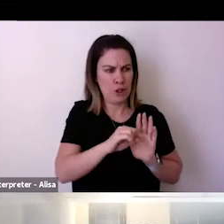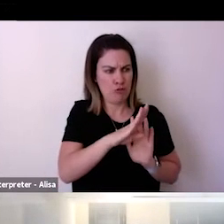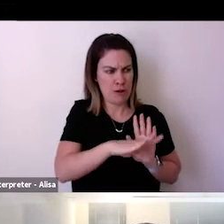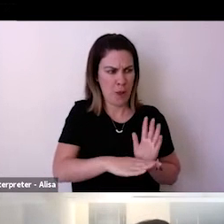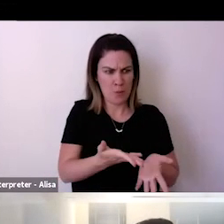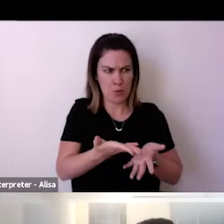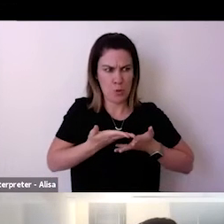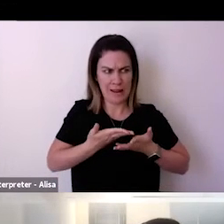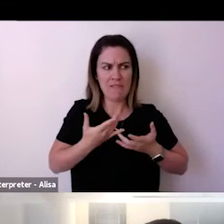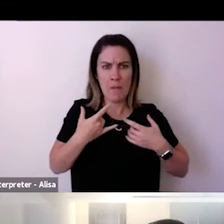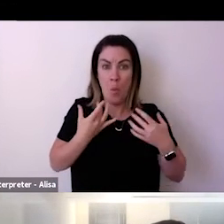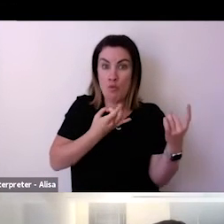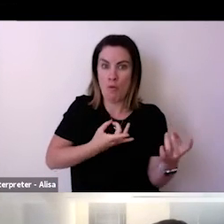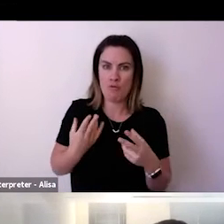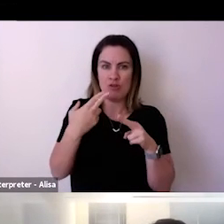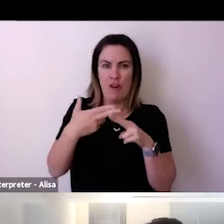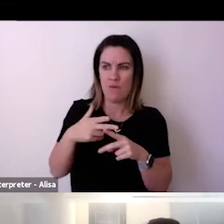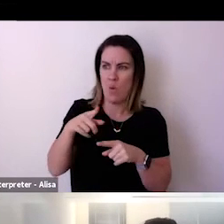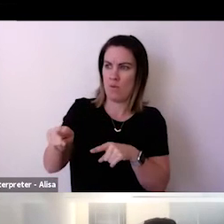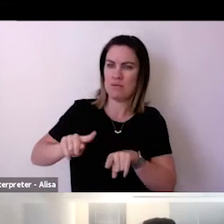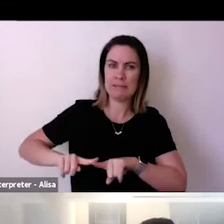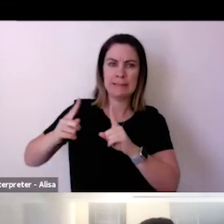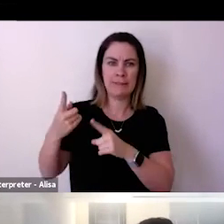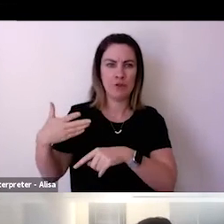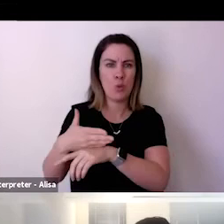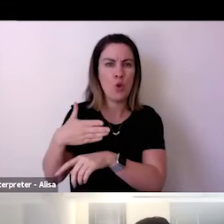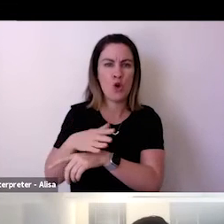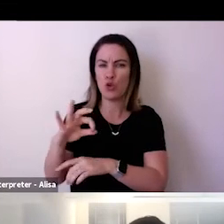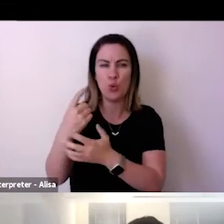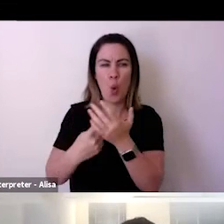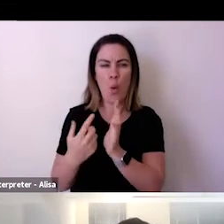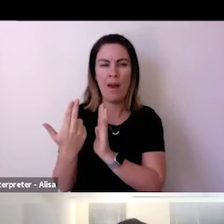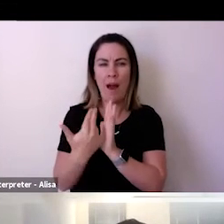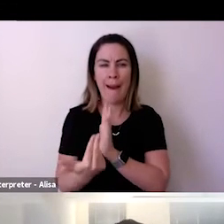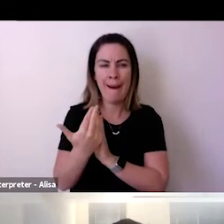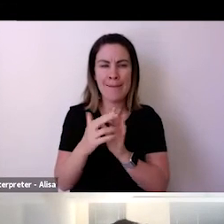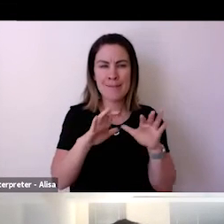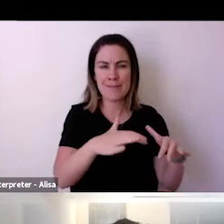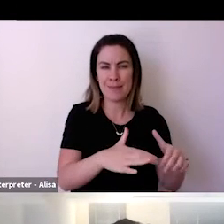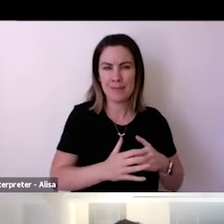And more recently we had run some alumni surveys of our graduates to identify their career paths.